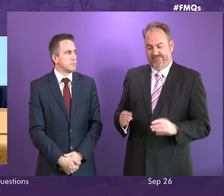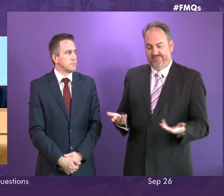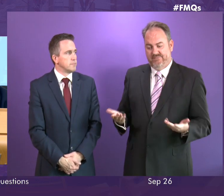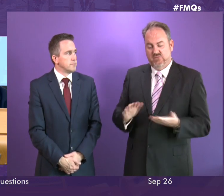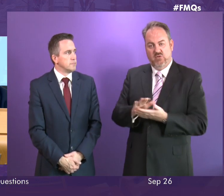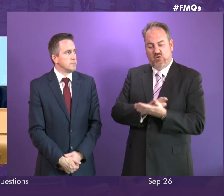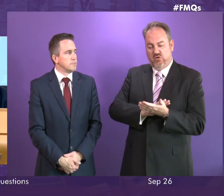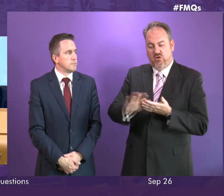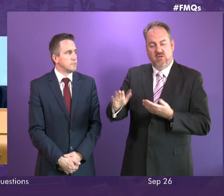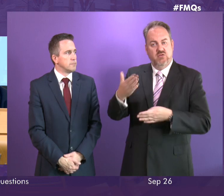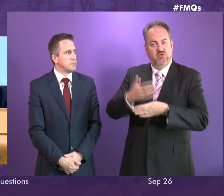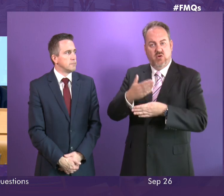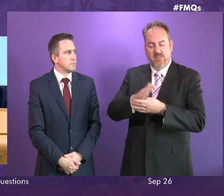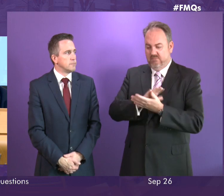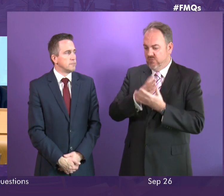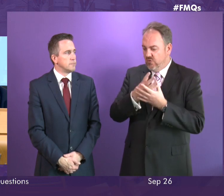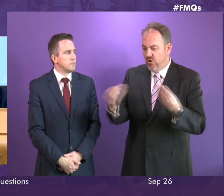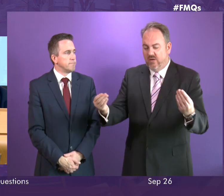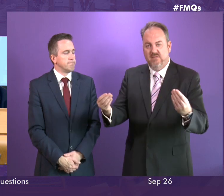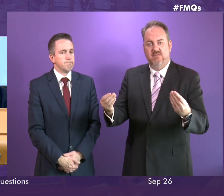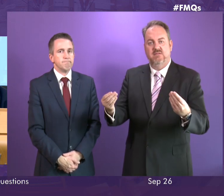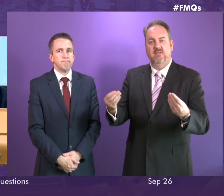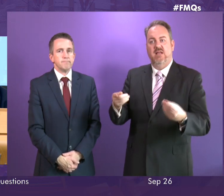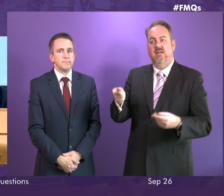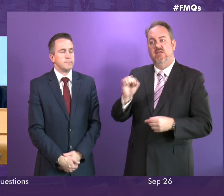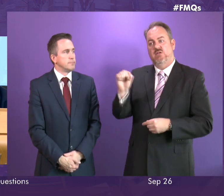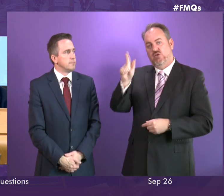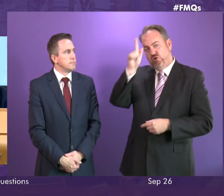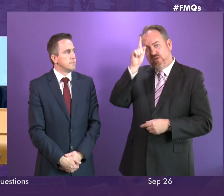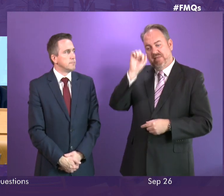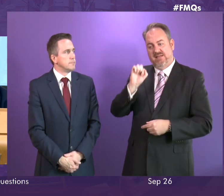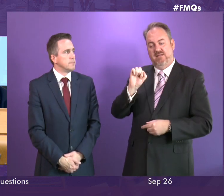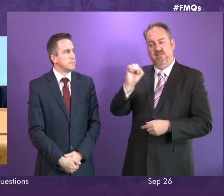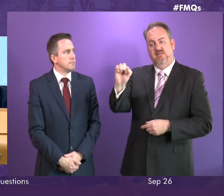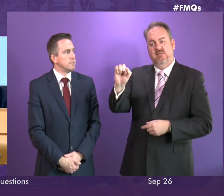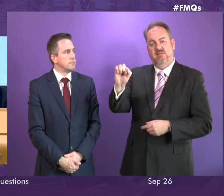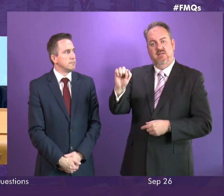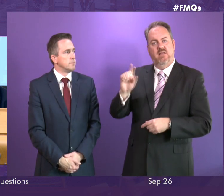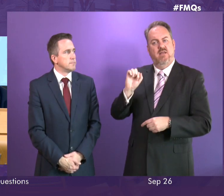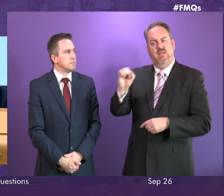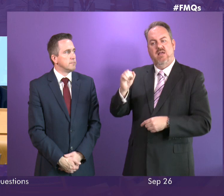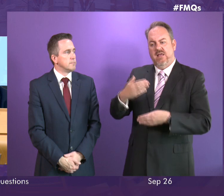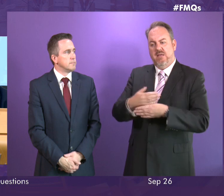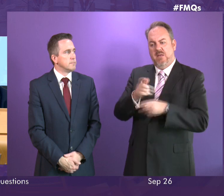take home and no job. Of course, in Germany, a different decision was taken, and employees